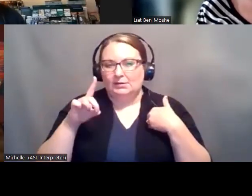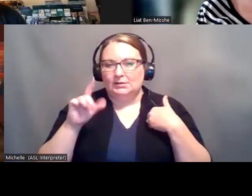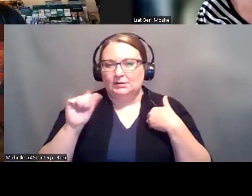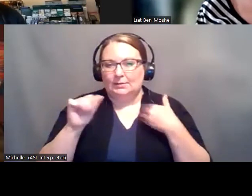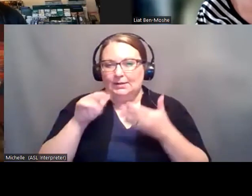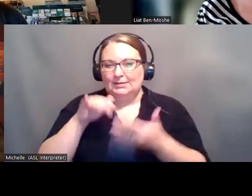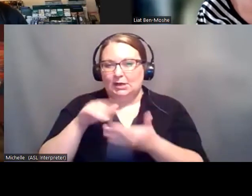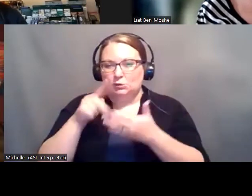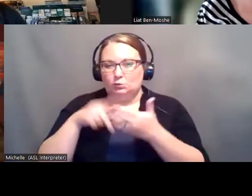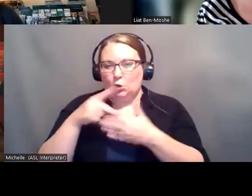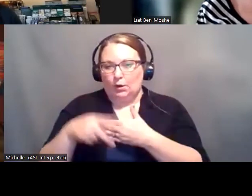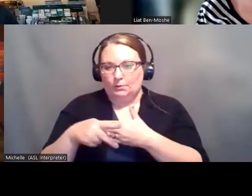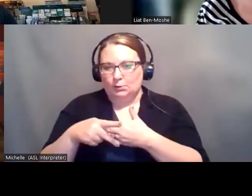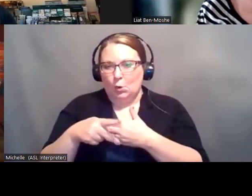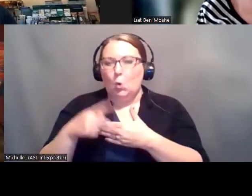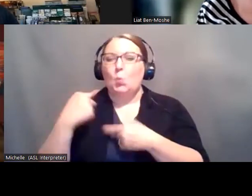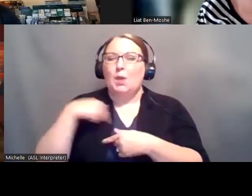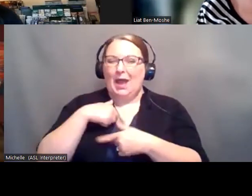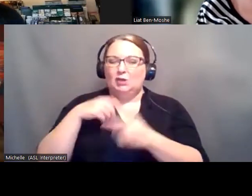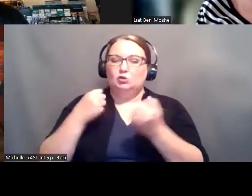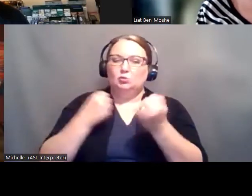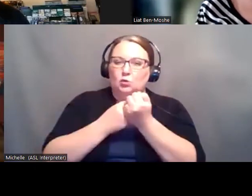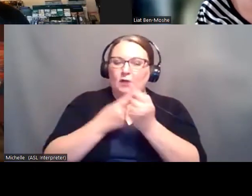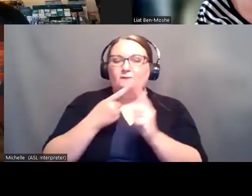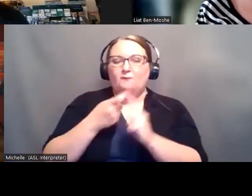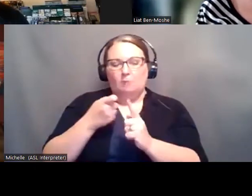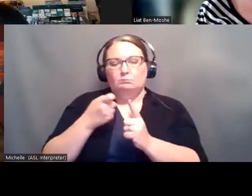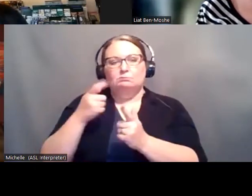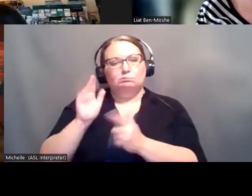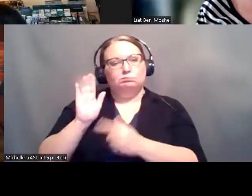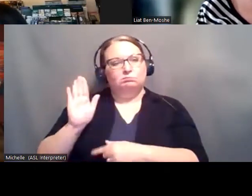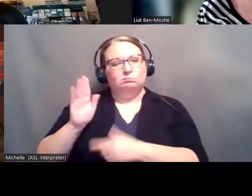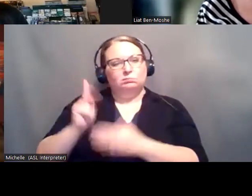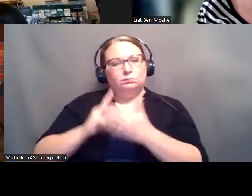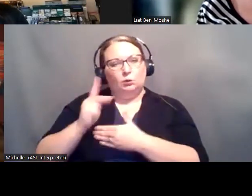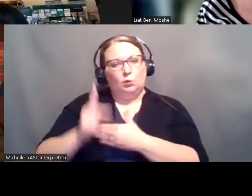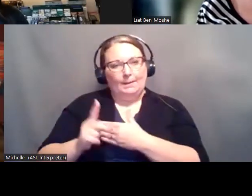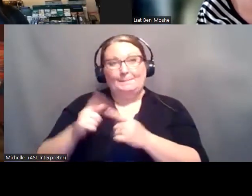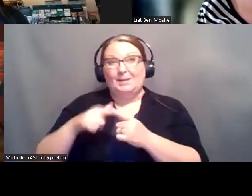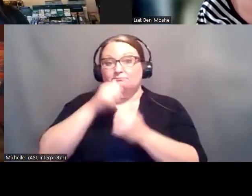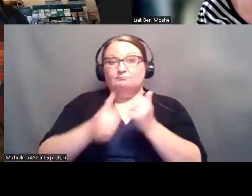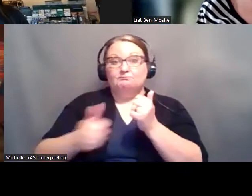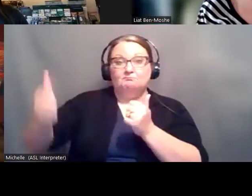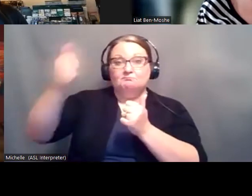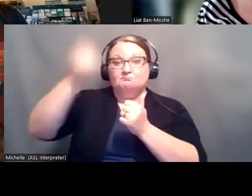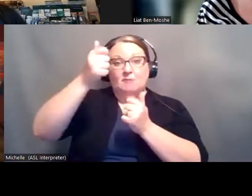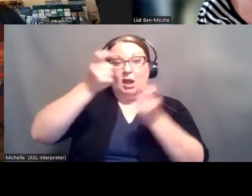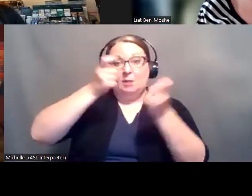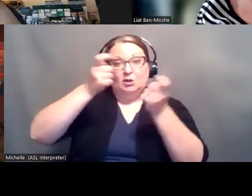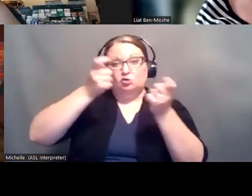We did have the support of the faculty there, but not of the administration, at least not at first.